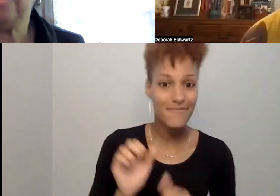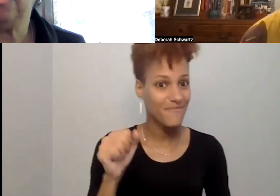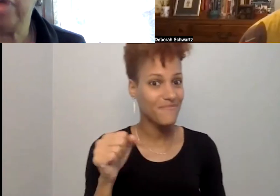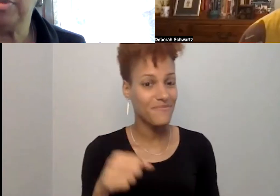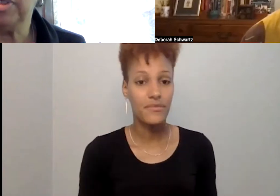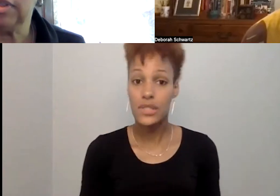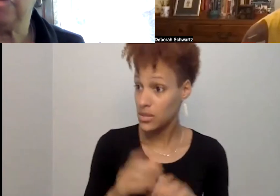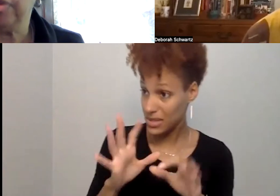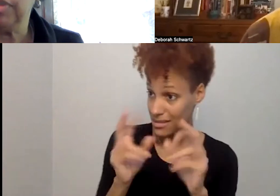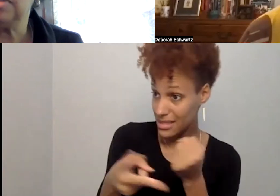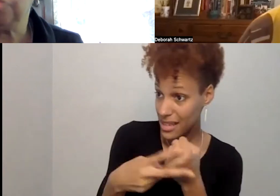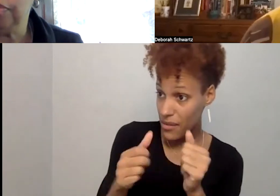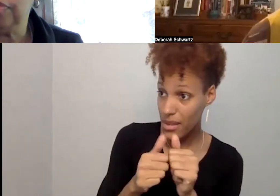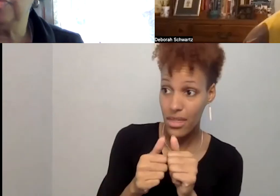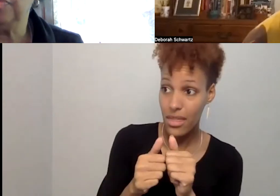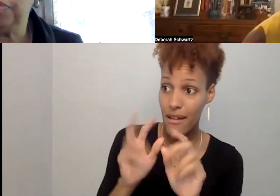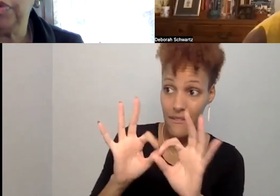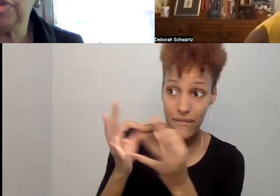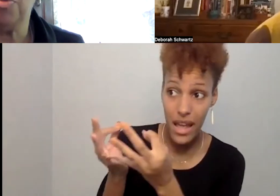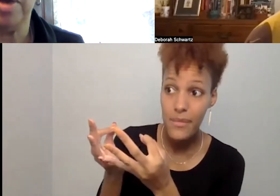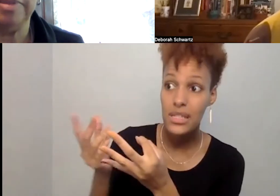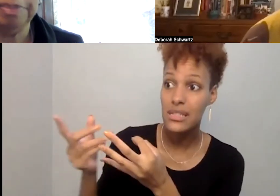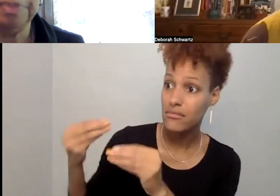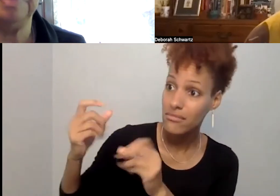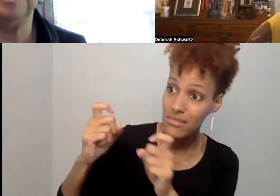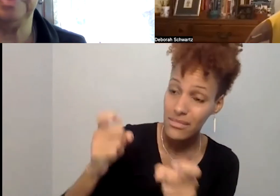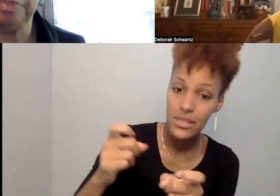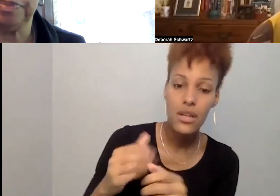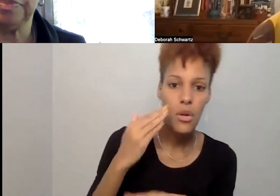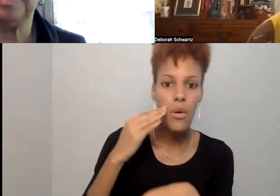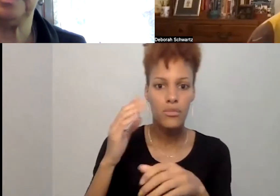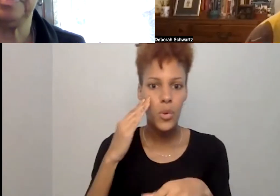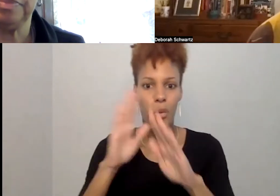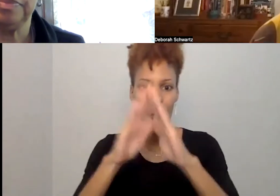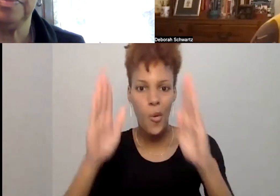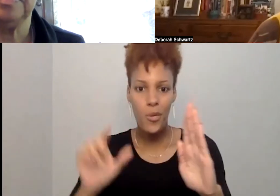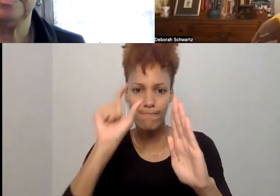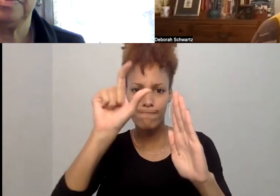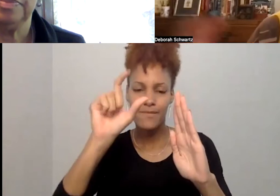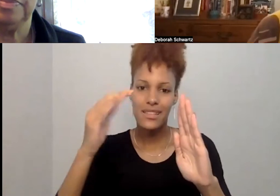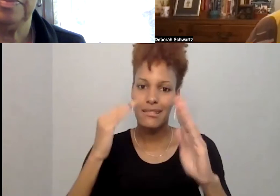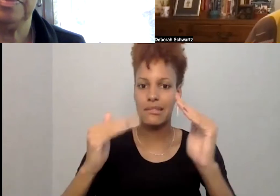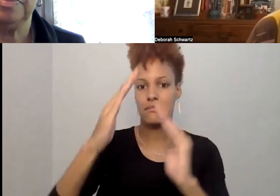And they were saved in families, that families put them away- Saved in family attics, you know, boxes of books that somehow, you